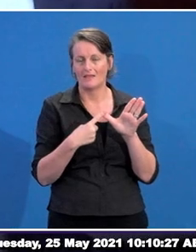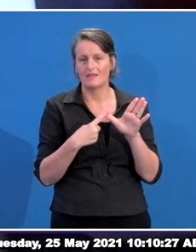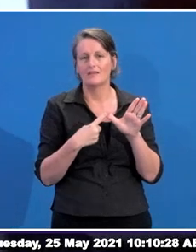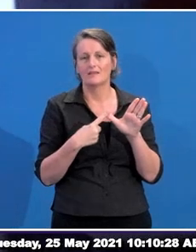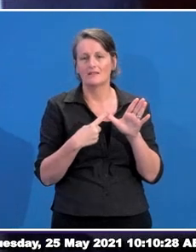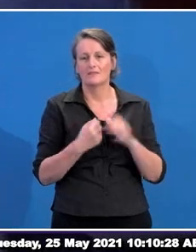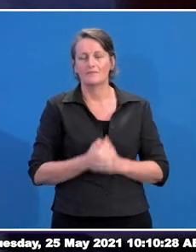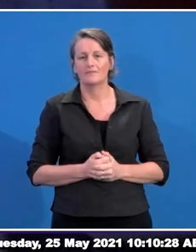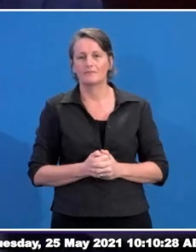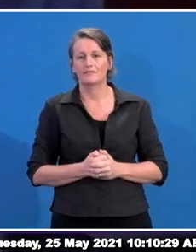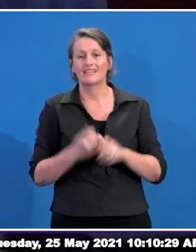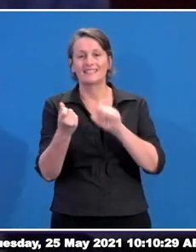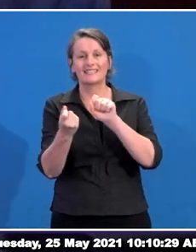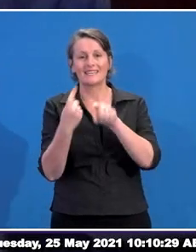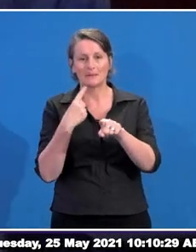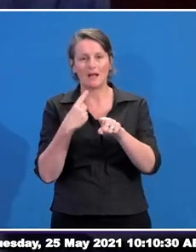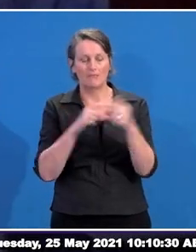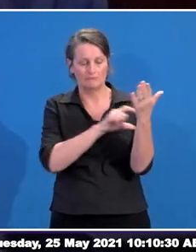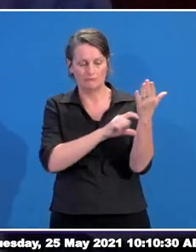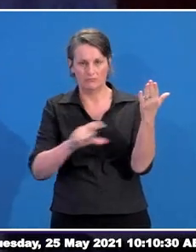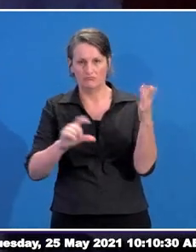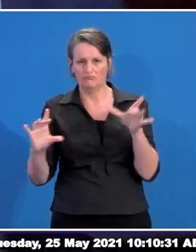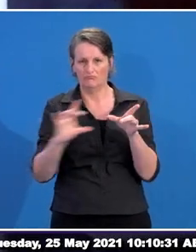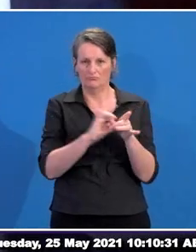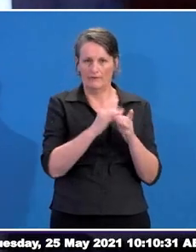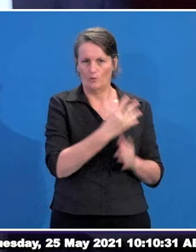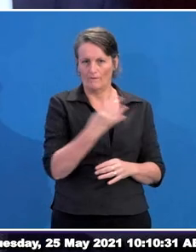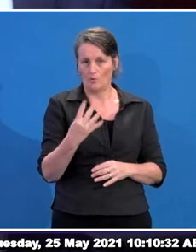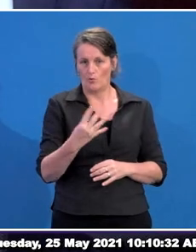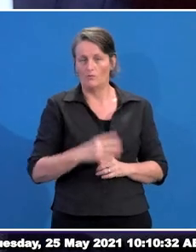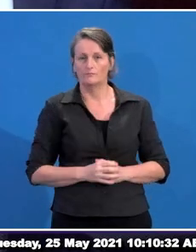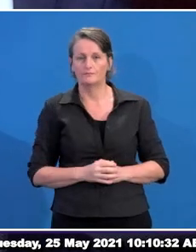that refers to paragraph 44. Which tab is it, sorry?